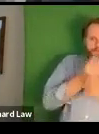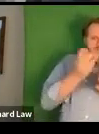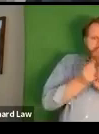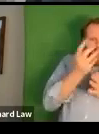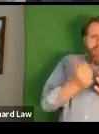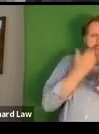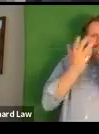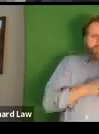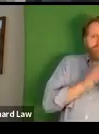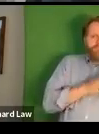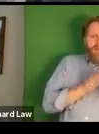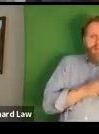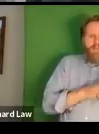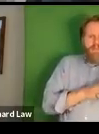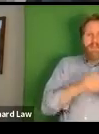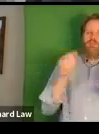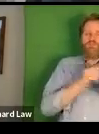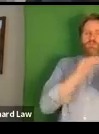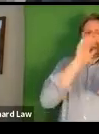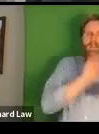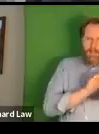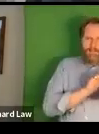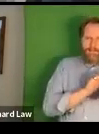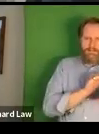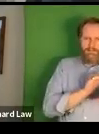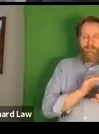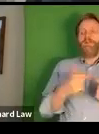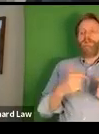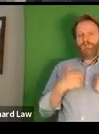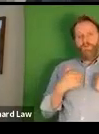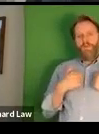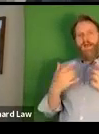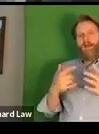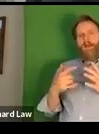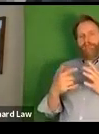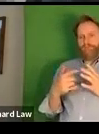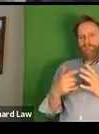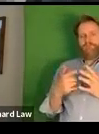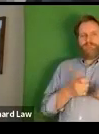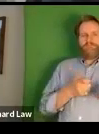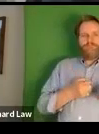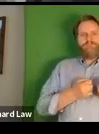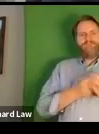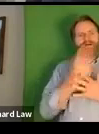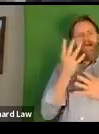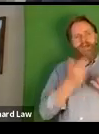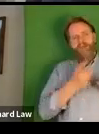we have launched joint legal action with the firefighters union and other the unions in